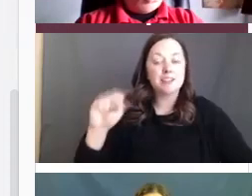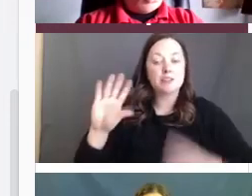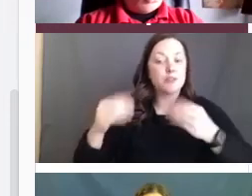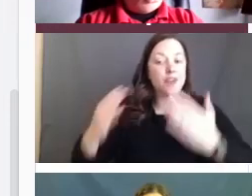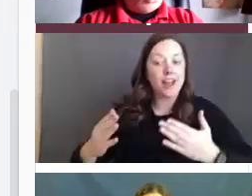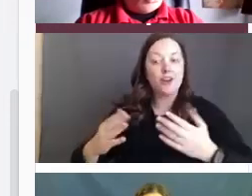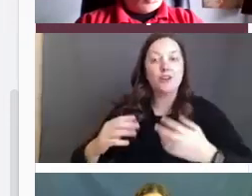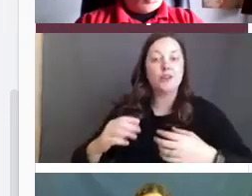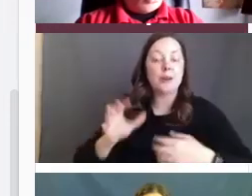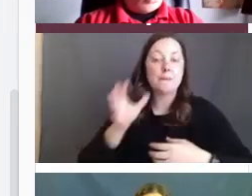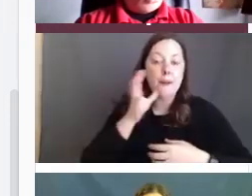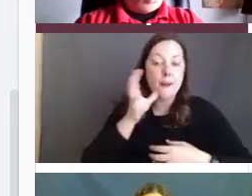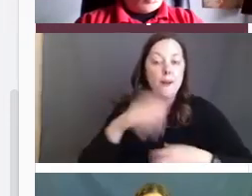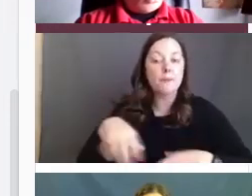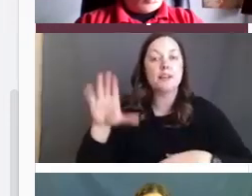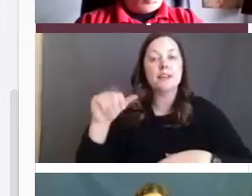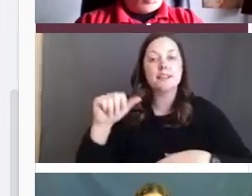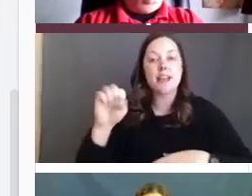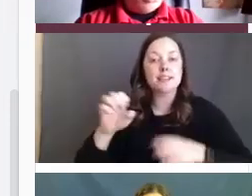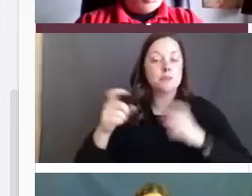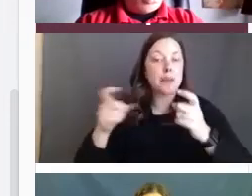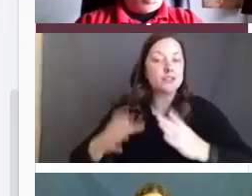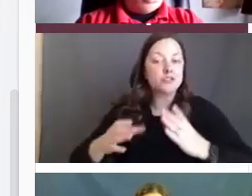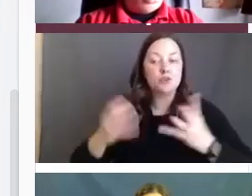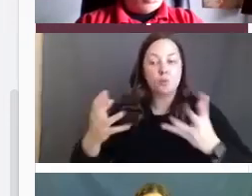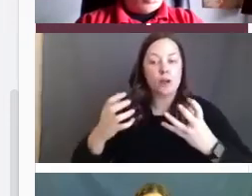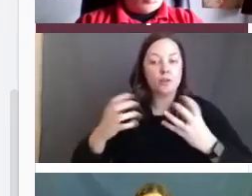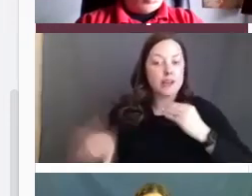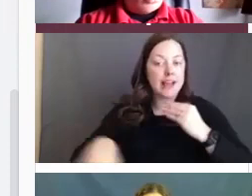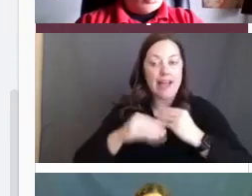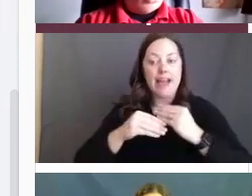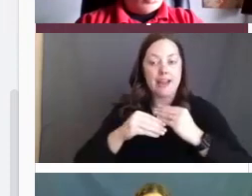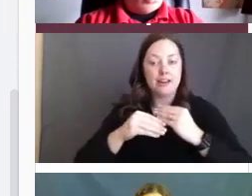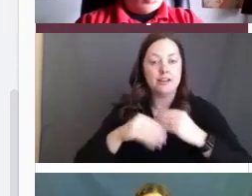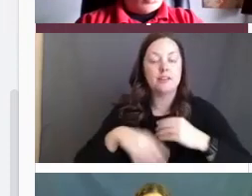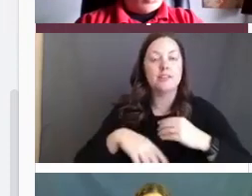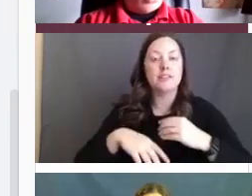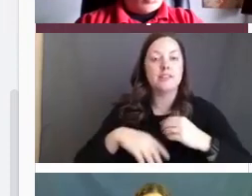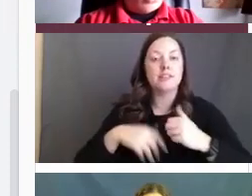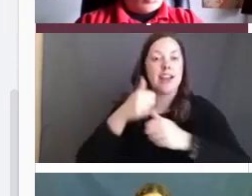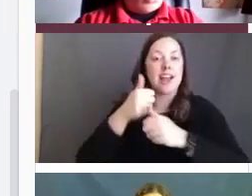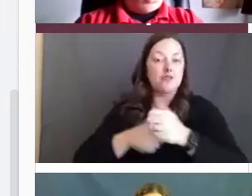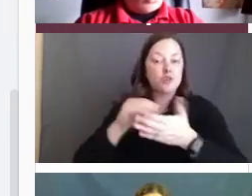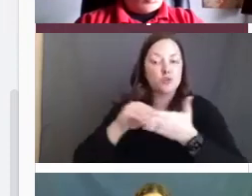You can highlight, click the text box and change everything in it. You can do one word if there's one word you want to stand